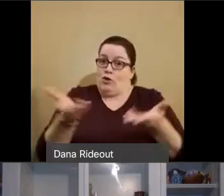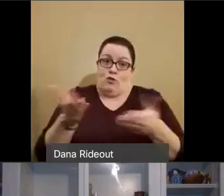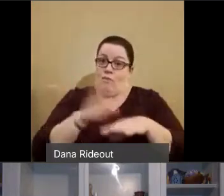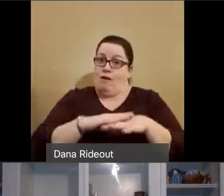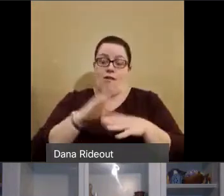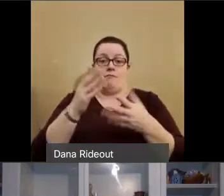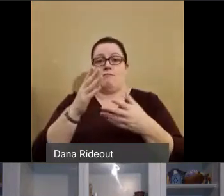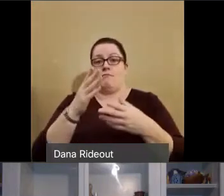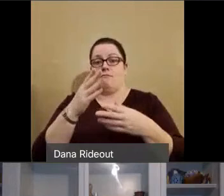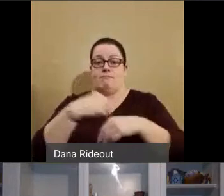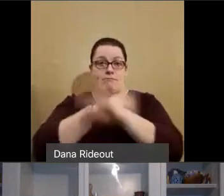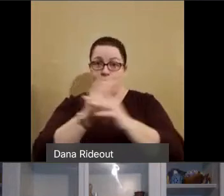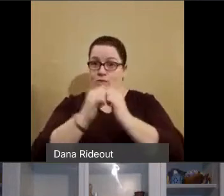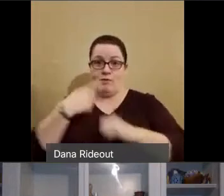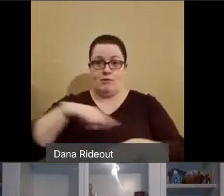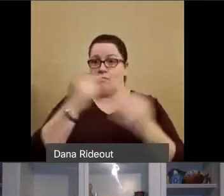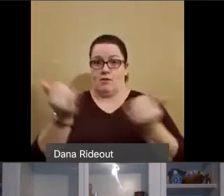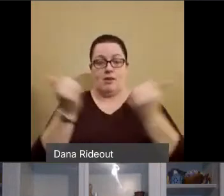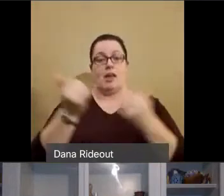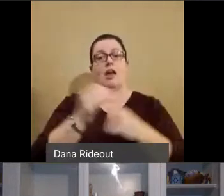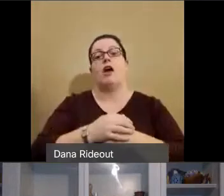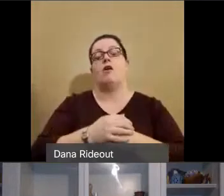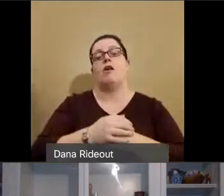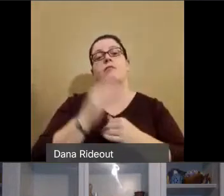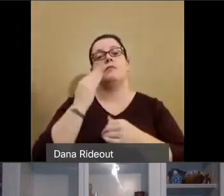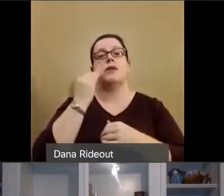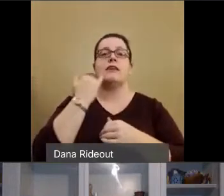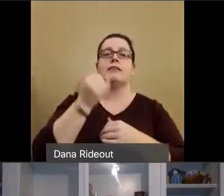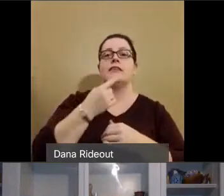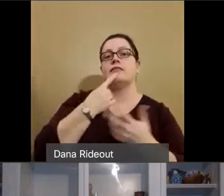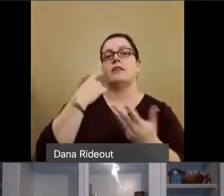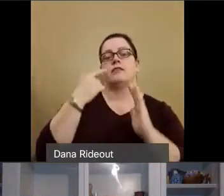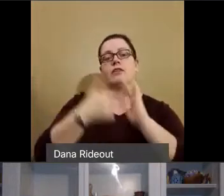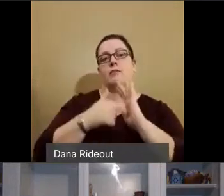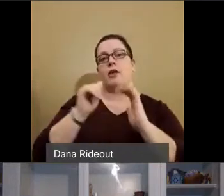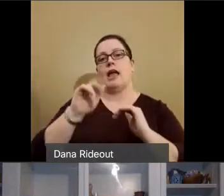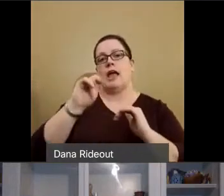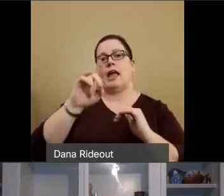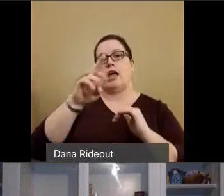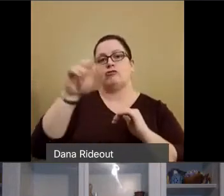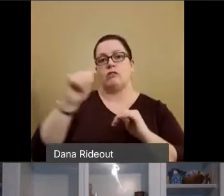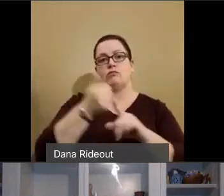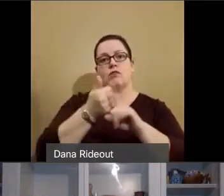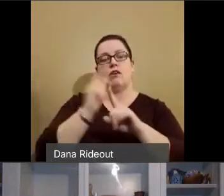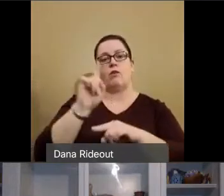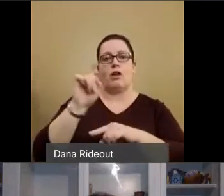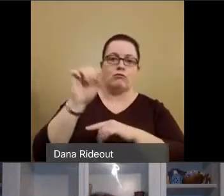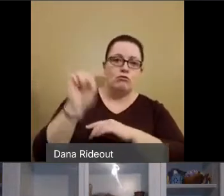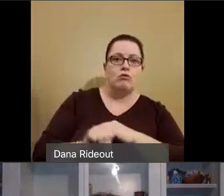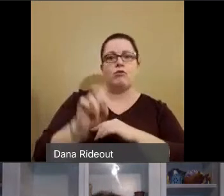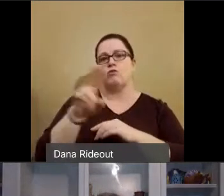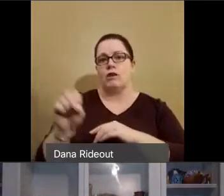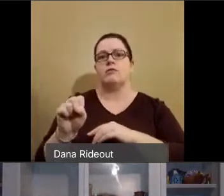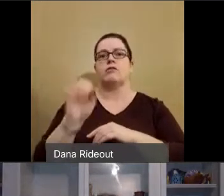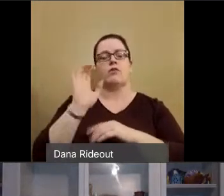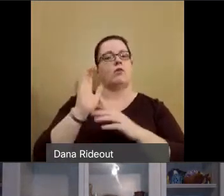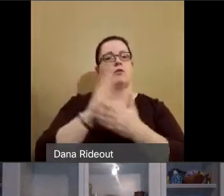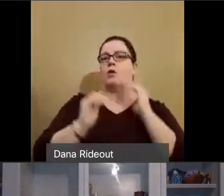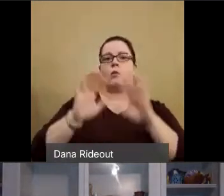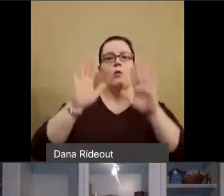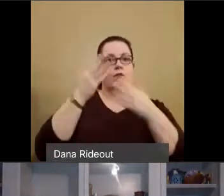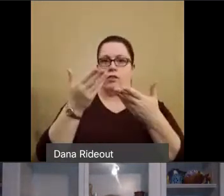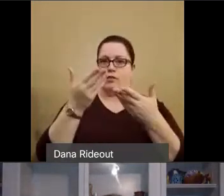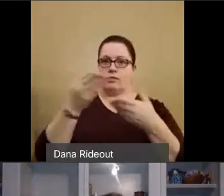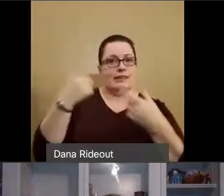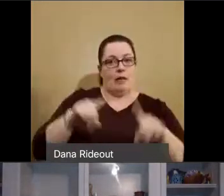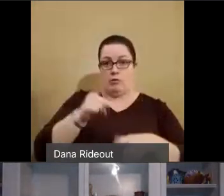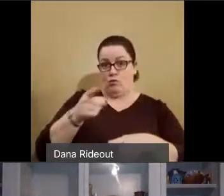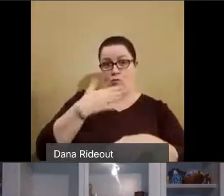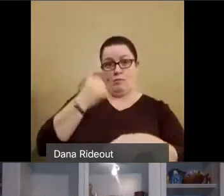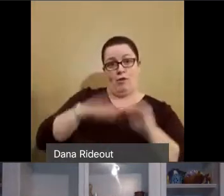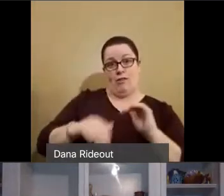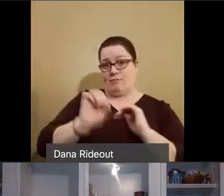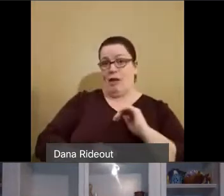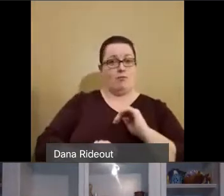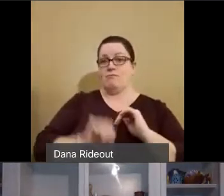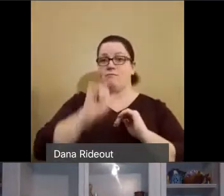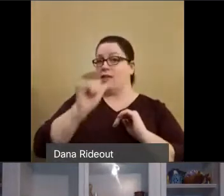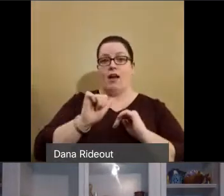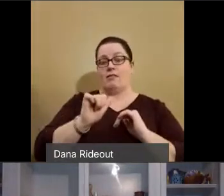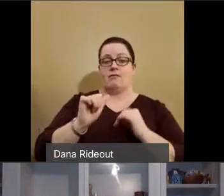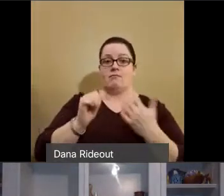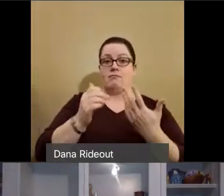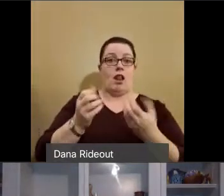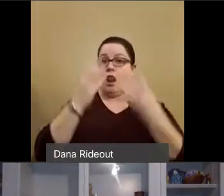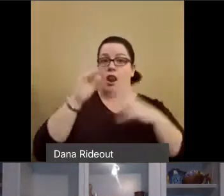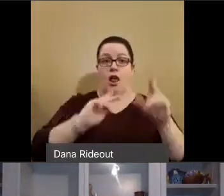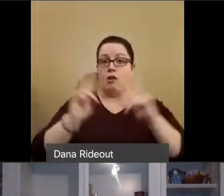Would say, you know, I think being in the southern U. S and stuff and there was some great stuff going around right now that says, you know, you're not better than the South. There are lots of progressive leaders and movements coming out of the southern U. S.